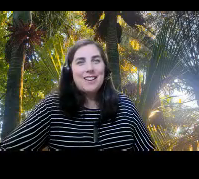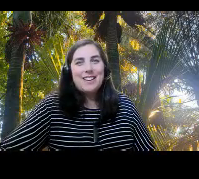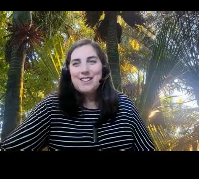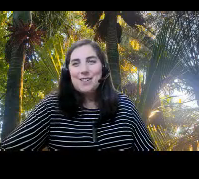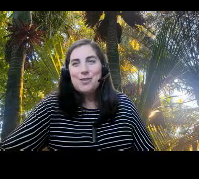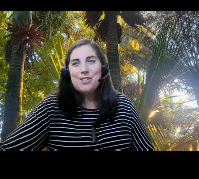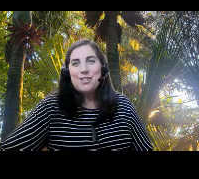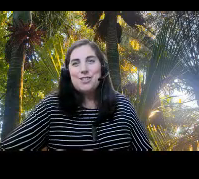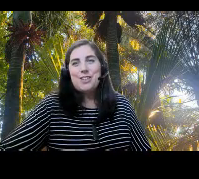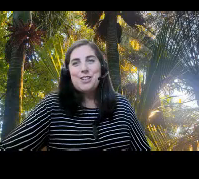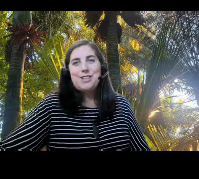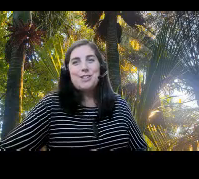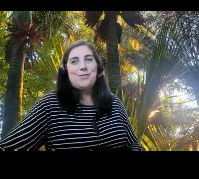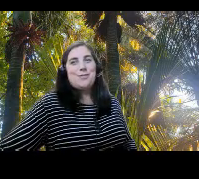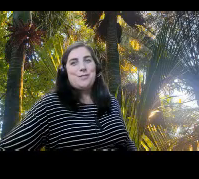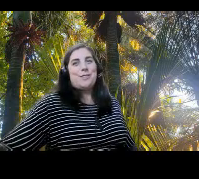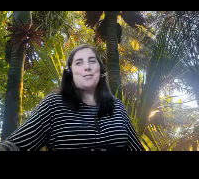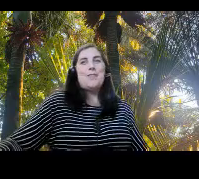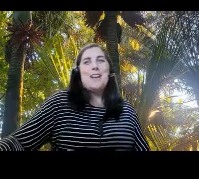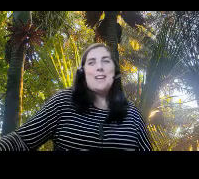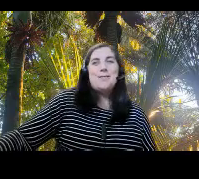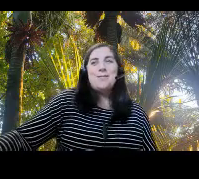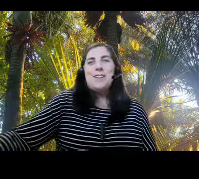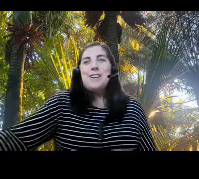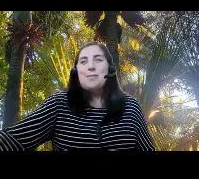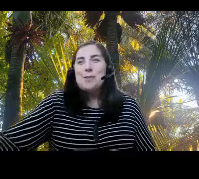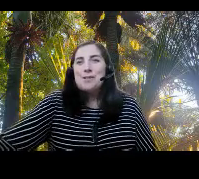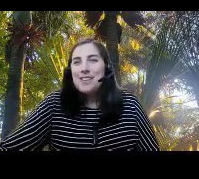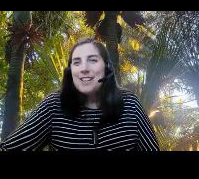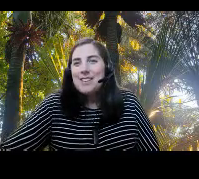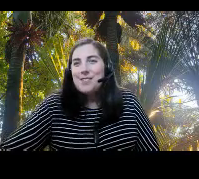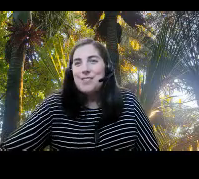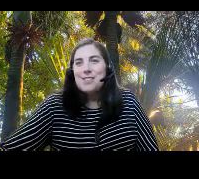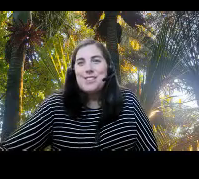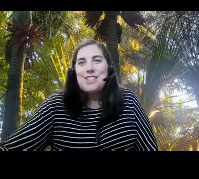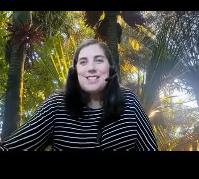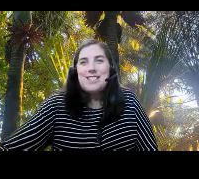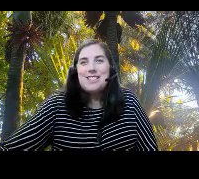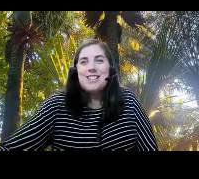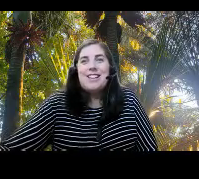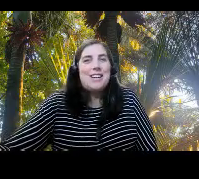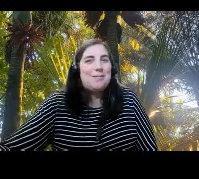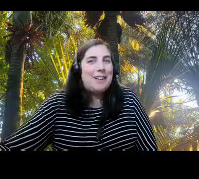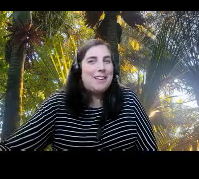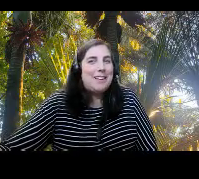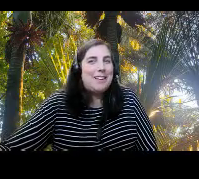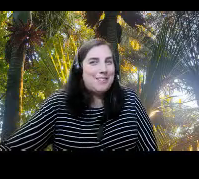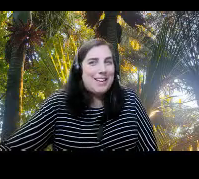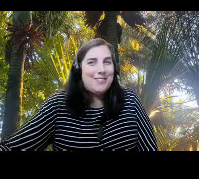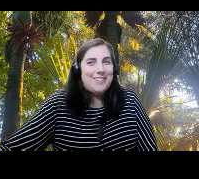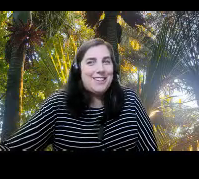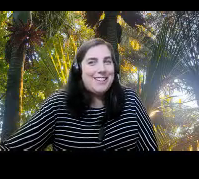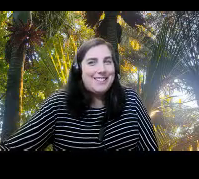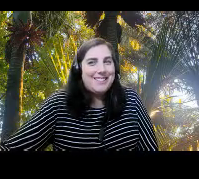Another question here from Adam Purcell,which is playing devil's advocate.